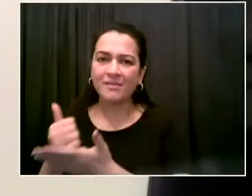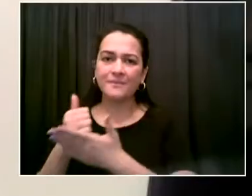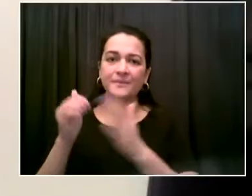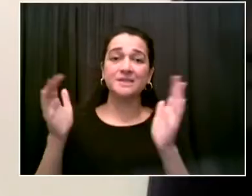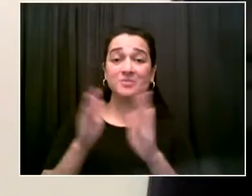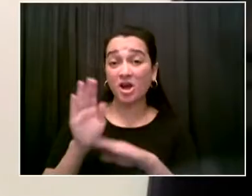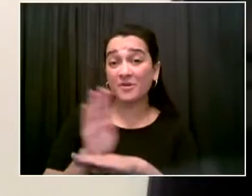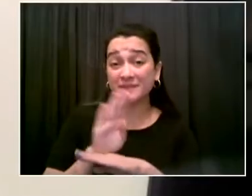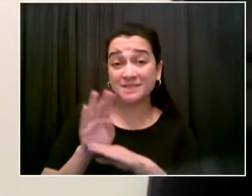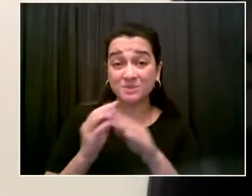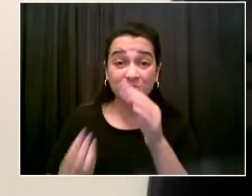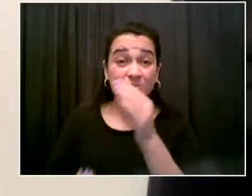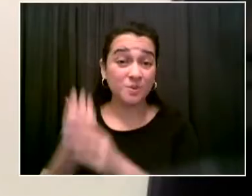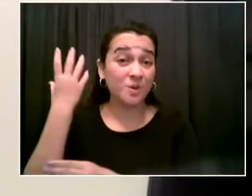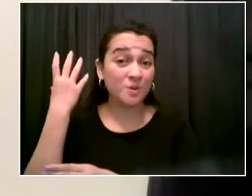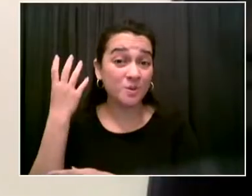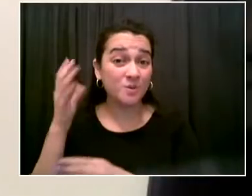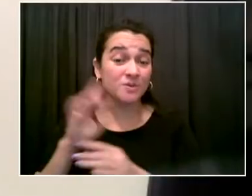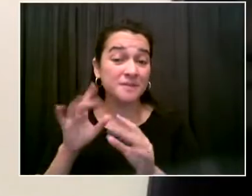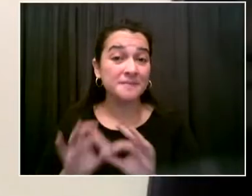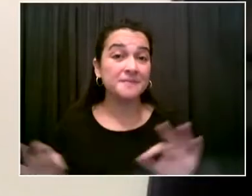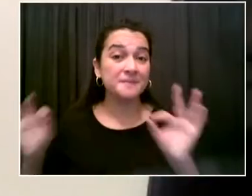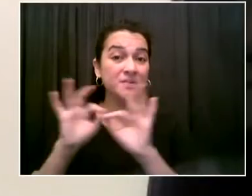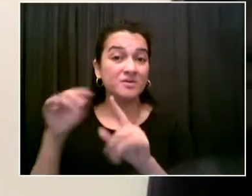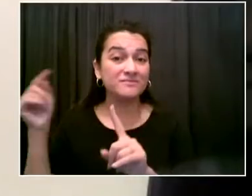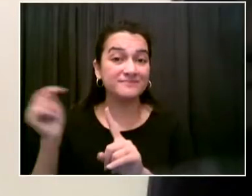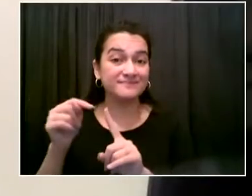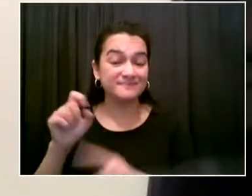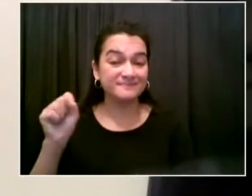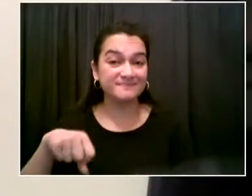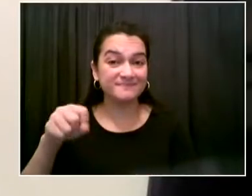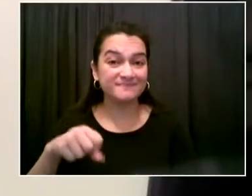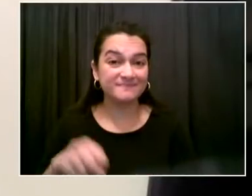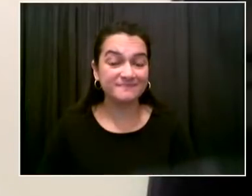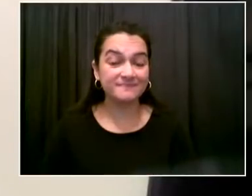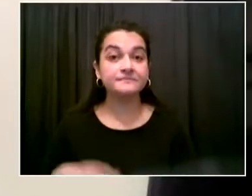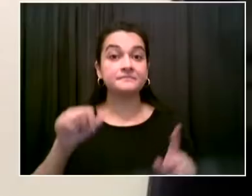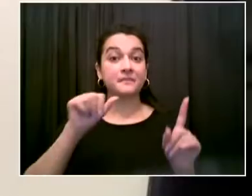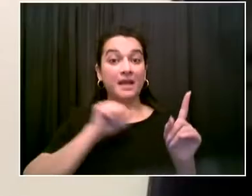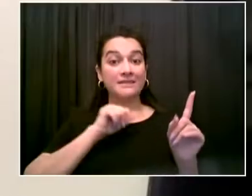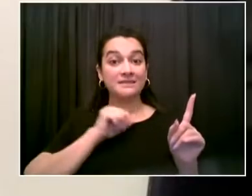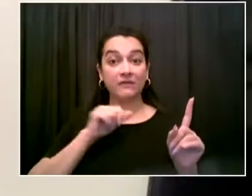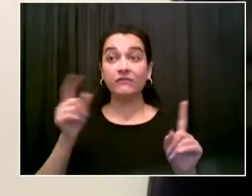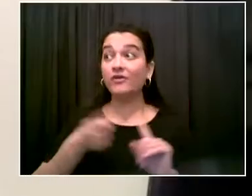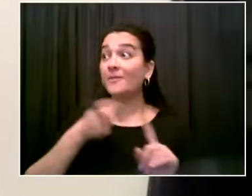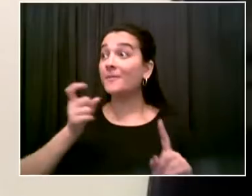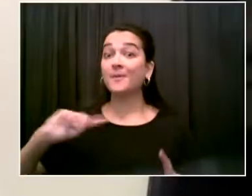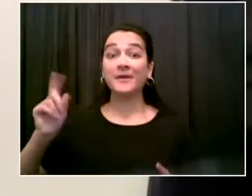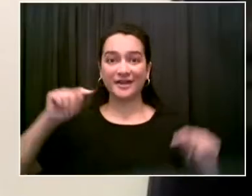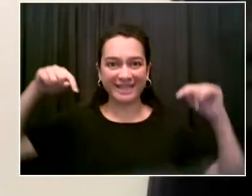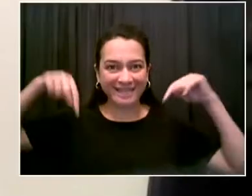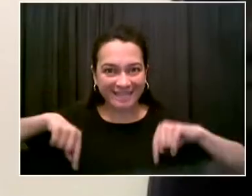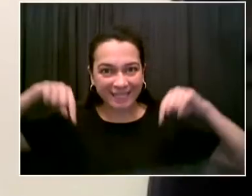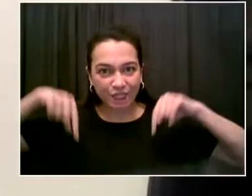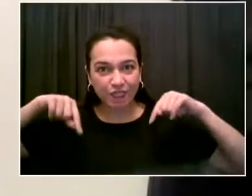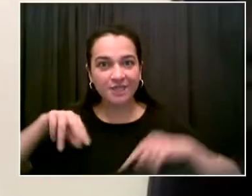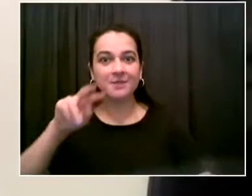FOR THAT. AS PRESIDENT OF